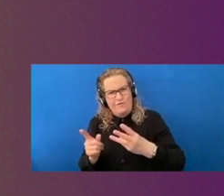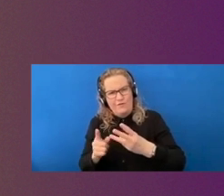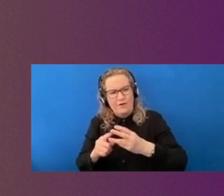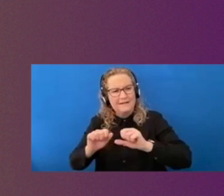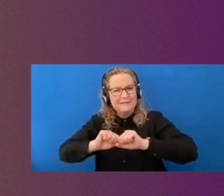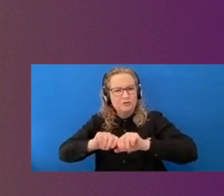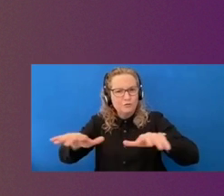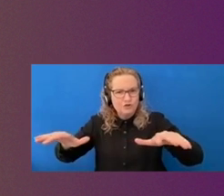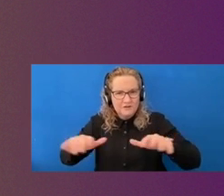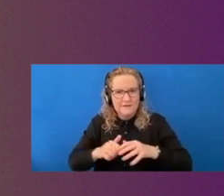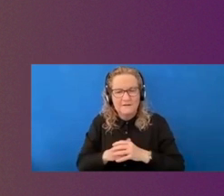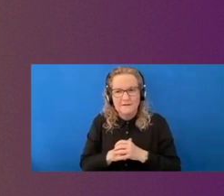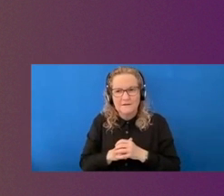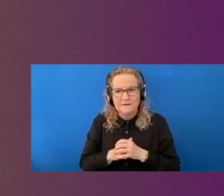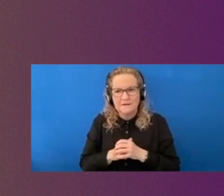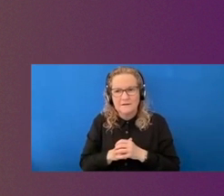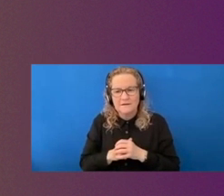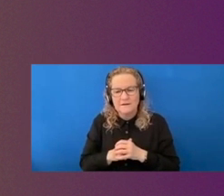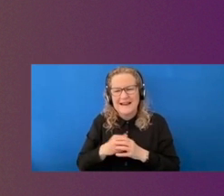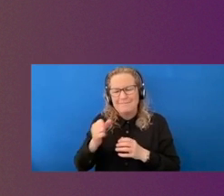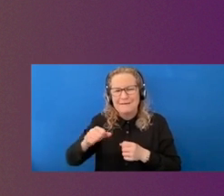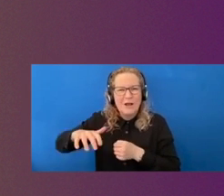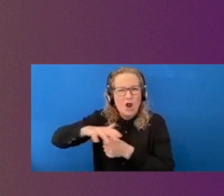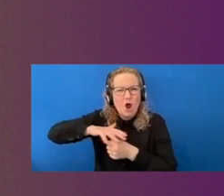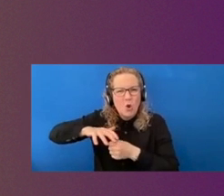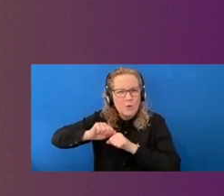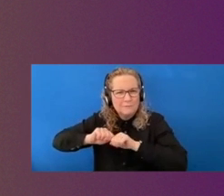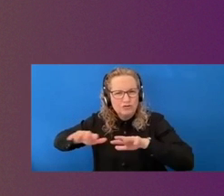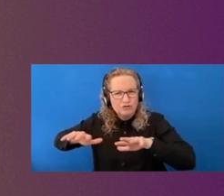it will have to be addressed in a localised manner there's no one-size-fits-all because